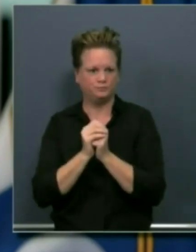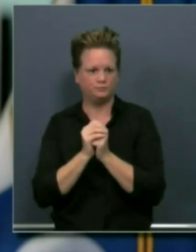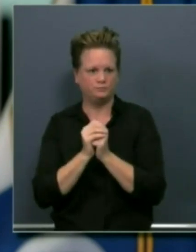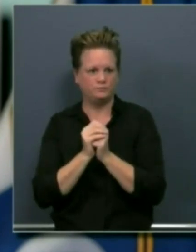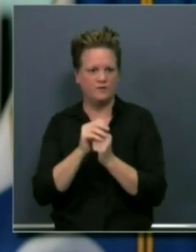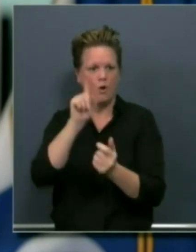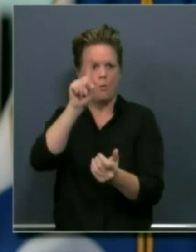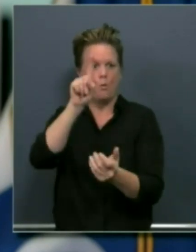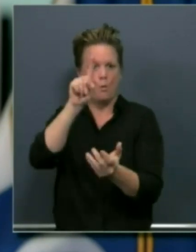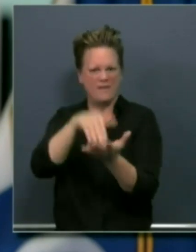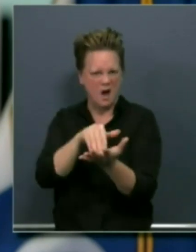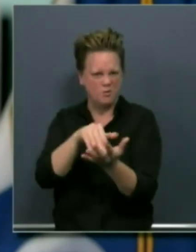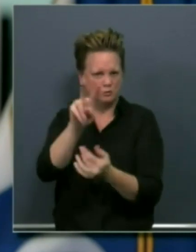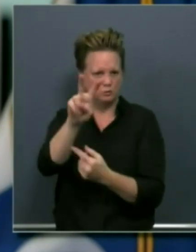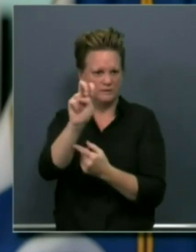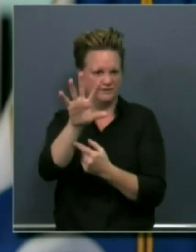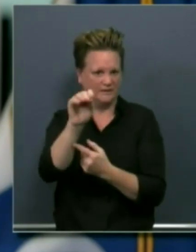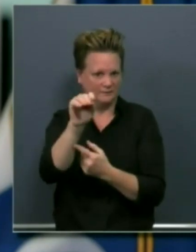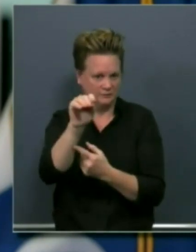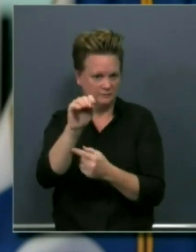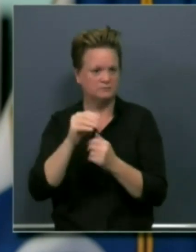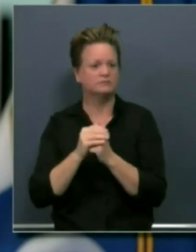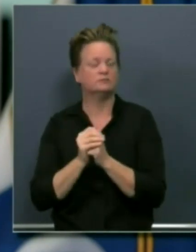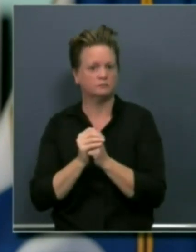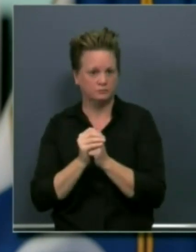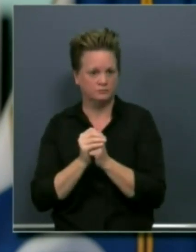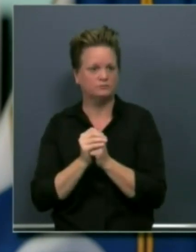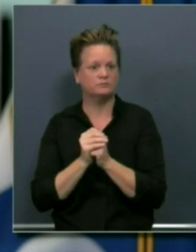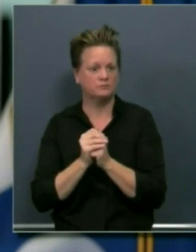INCREASED AGAIN OVERNIGHT BY